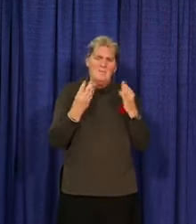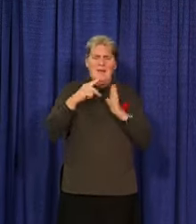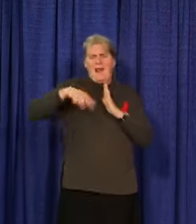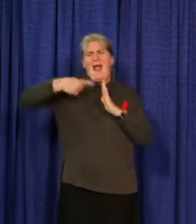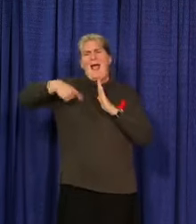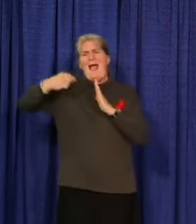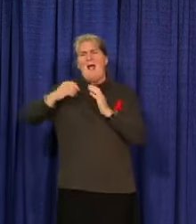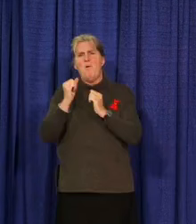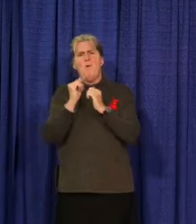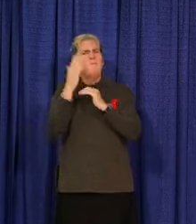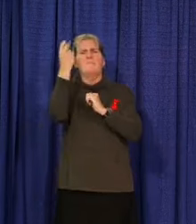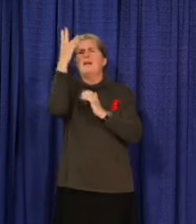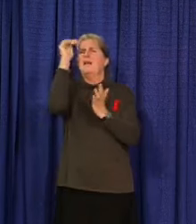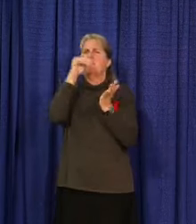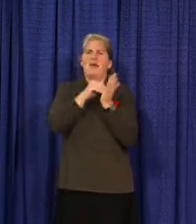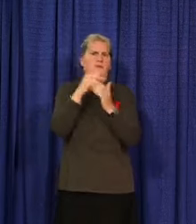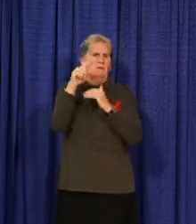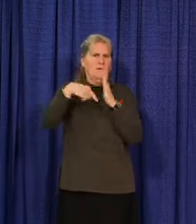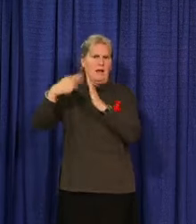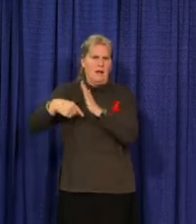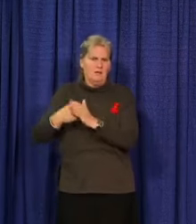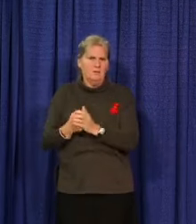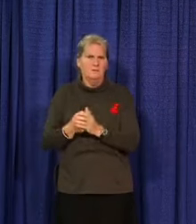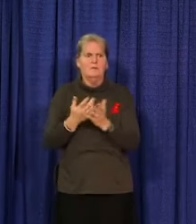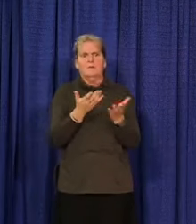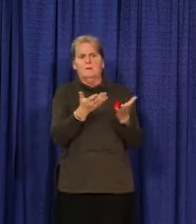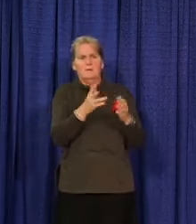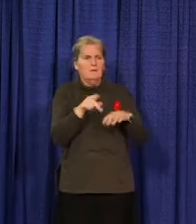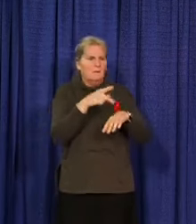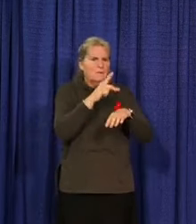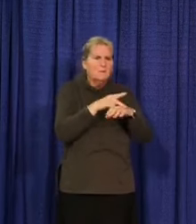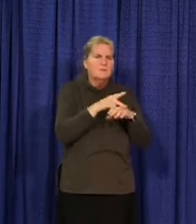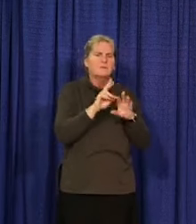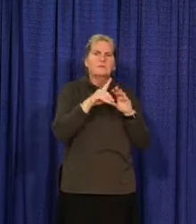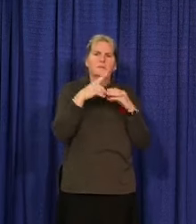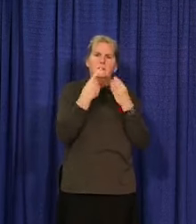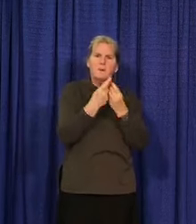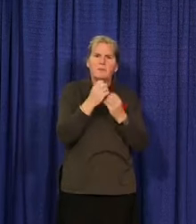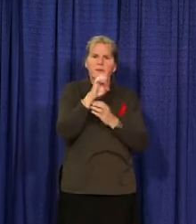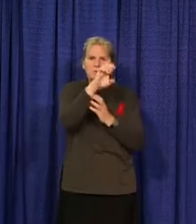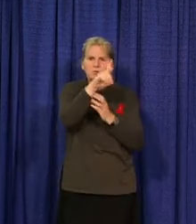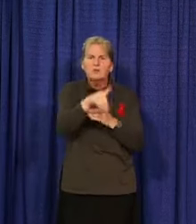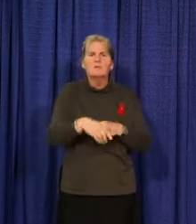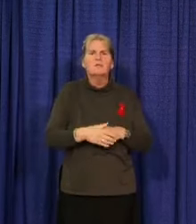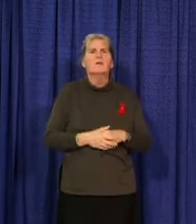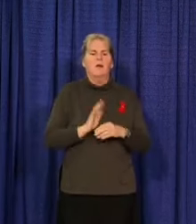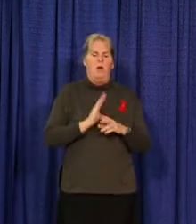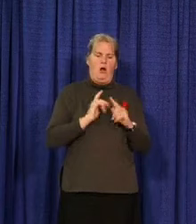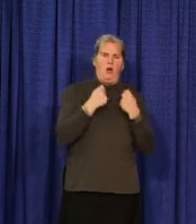in the thousands of hours. Between principles and the Department of Education and our